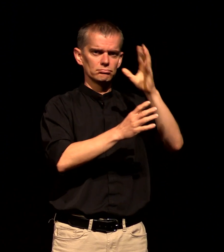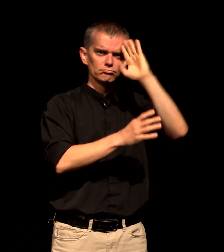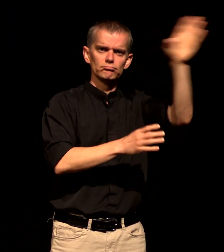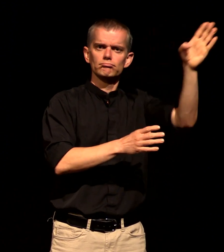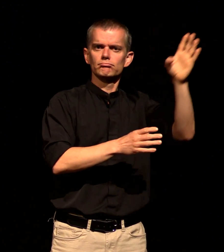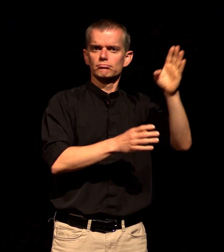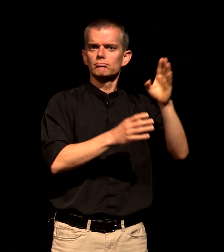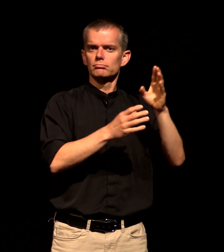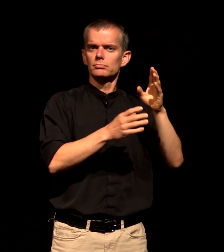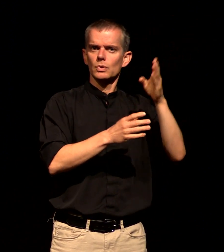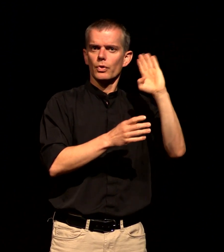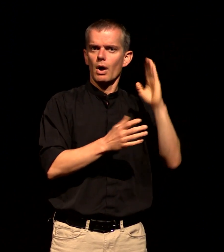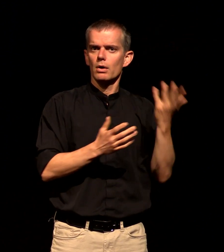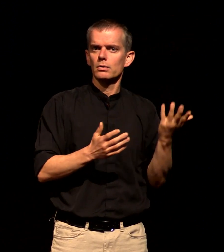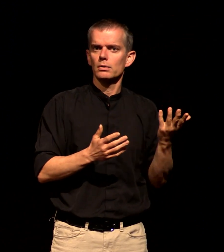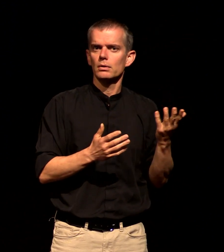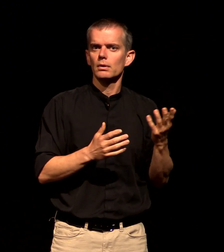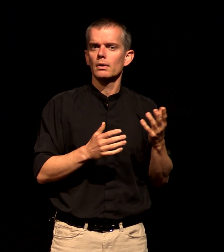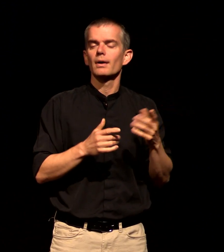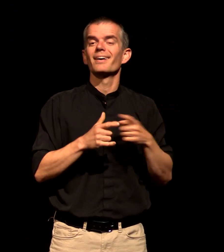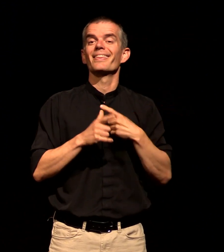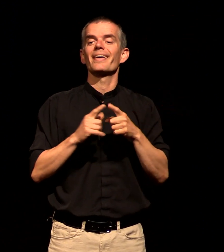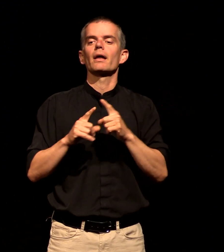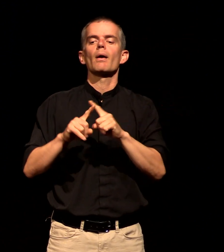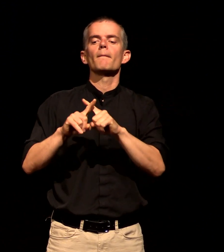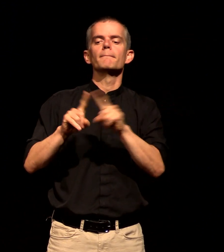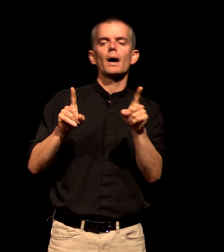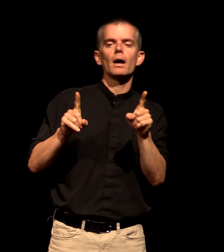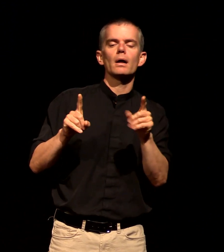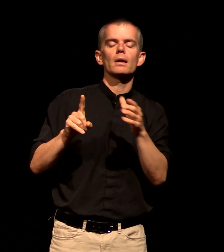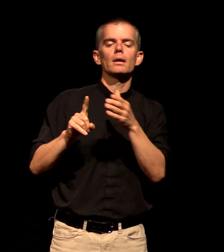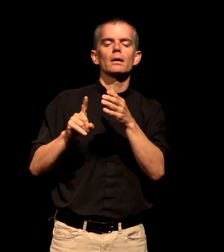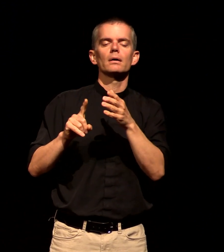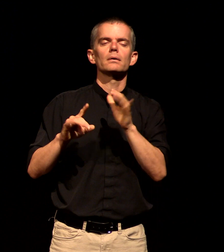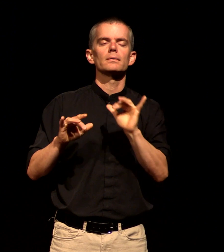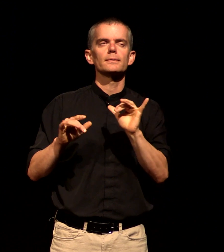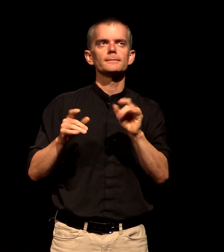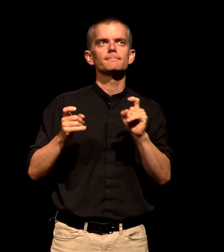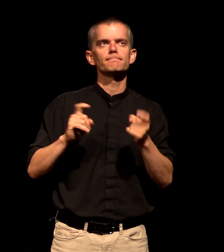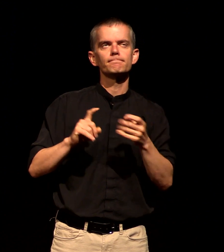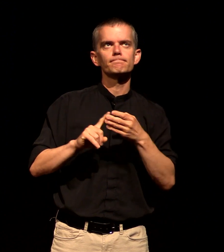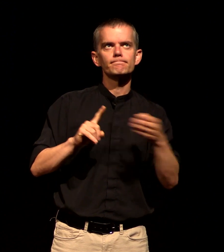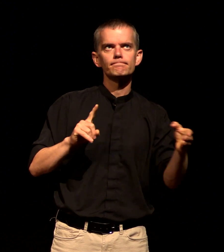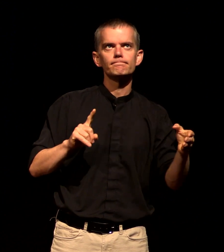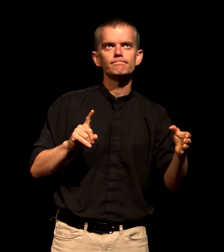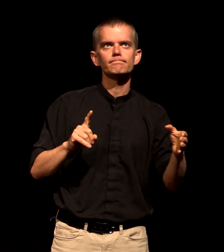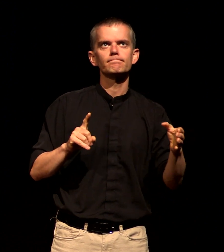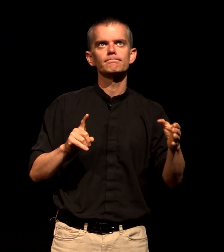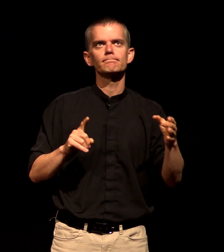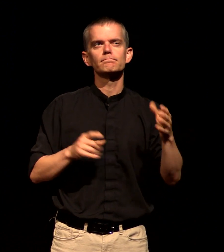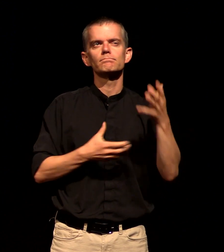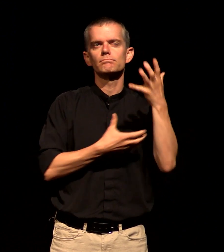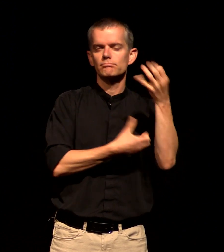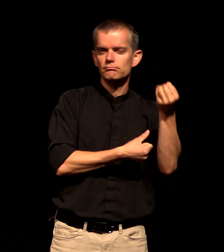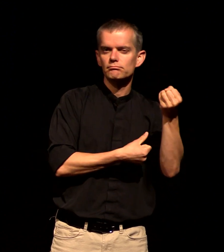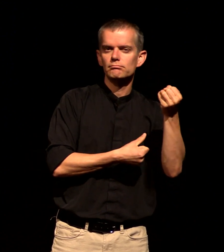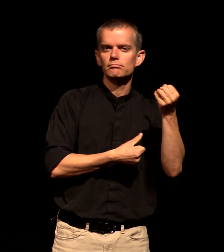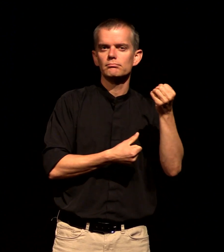trust with a but then and we wait for the unknown pathways of